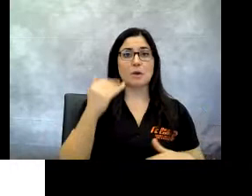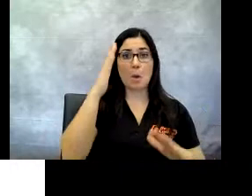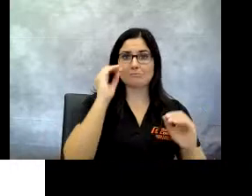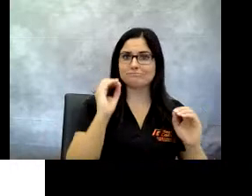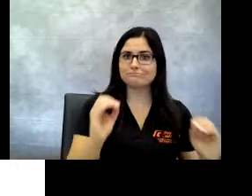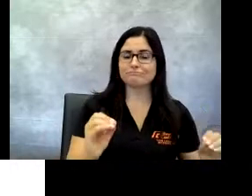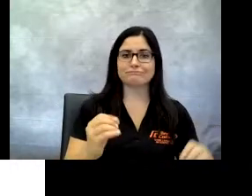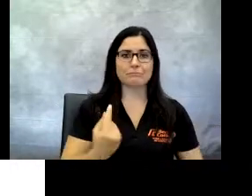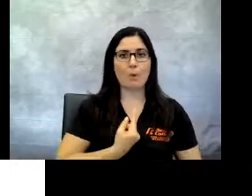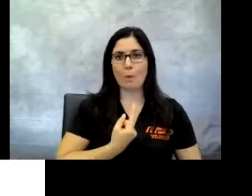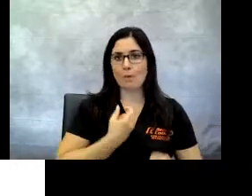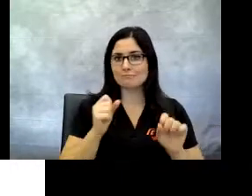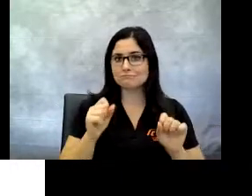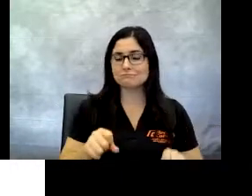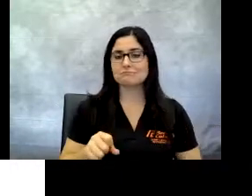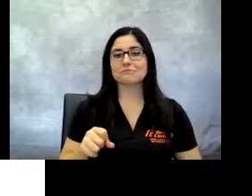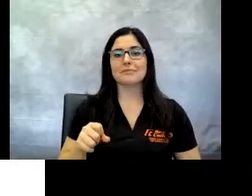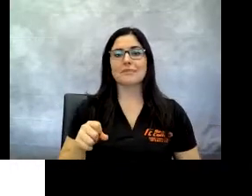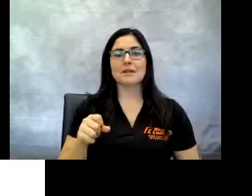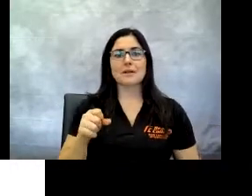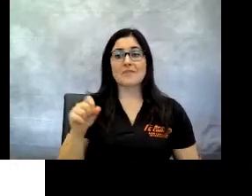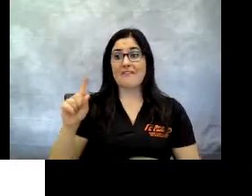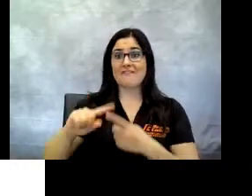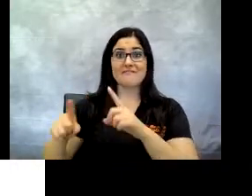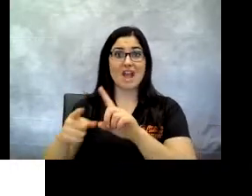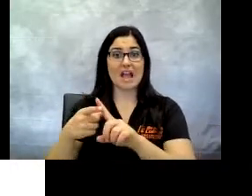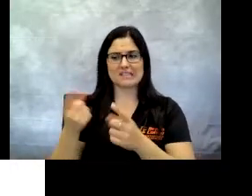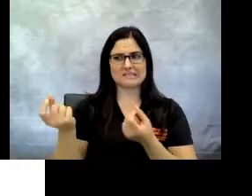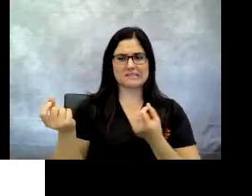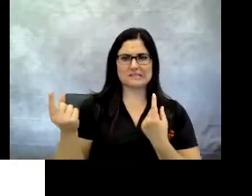There's a lack of understanding by their friends, families, teachers